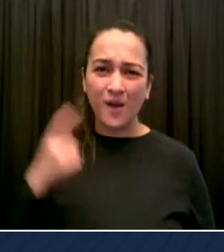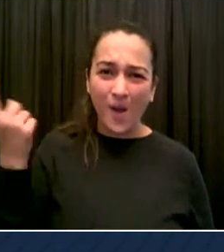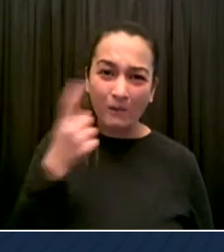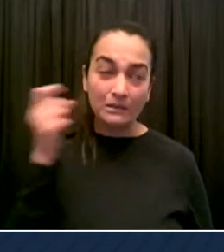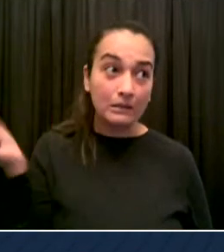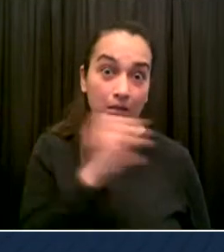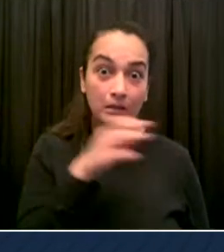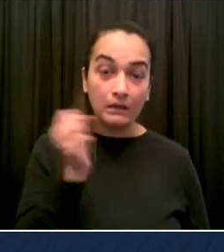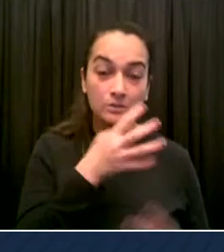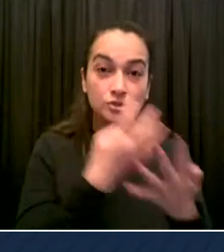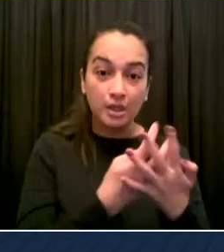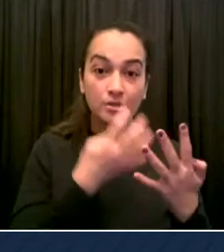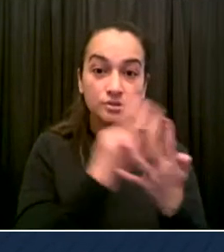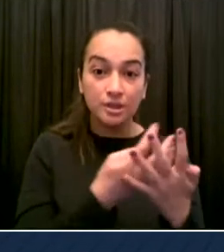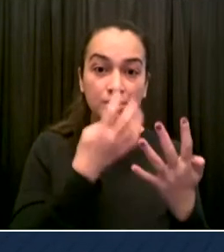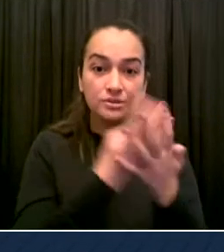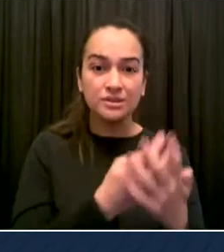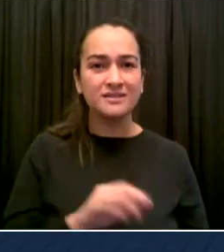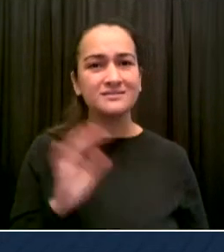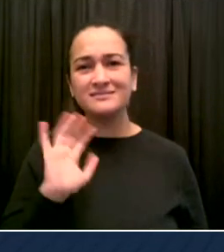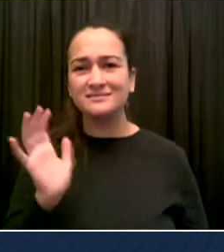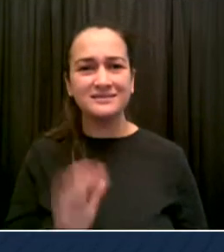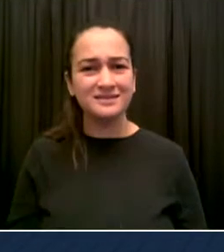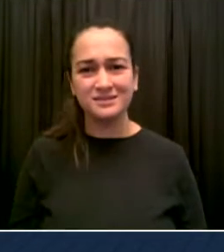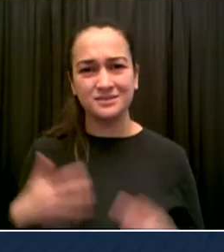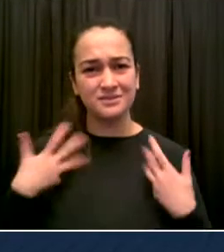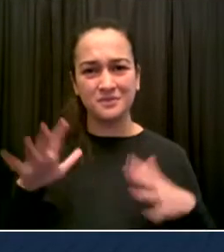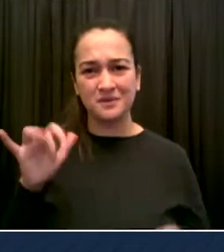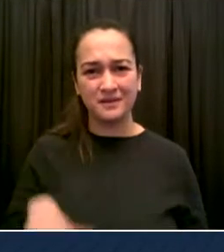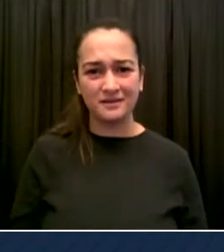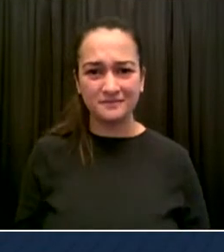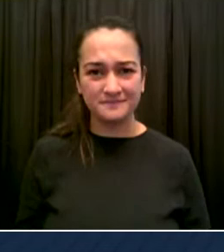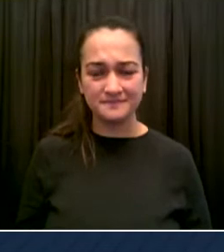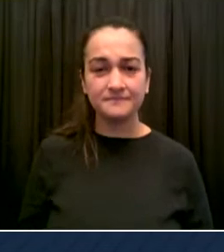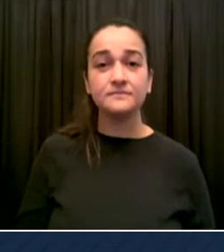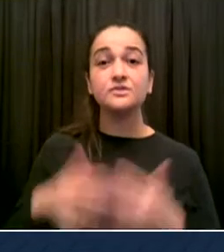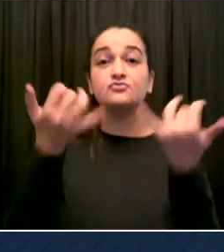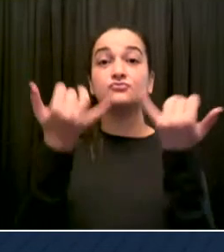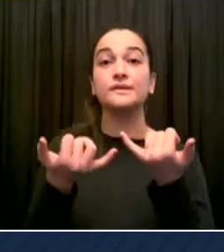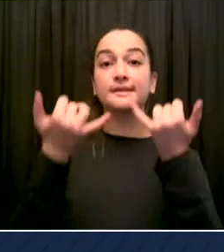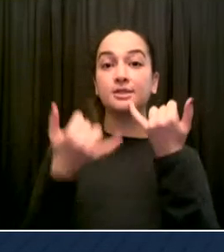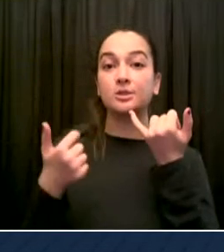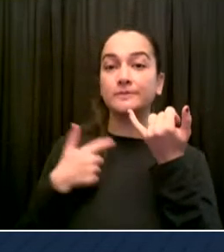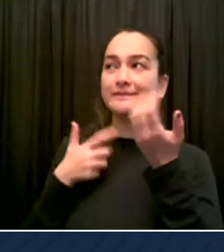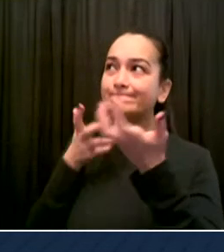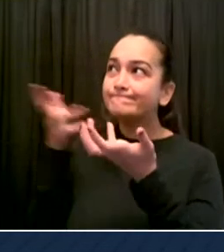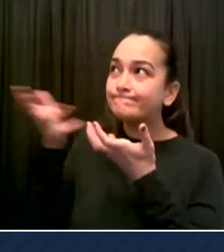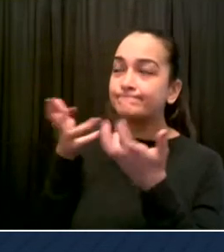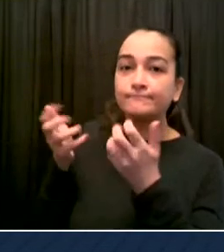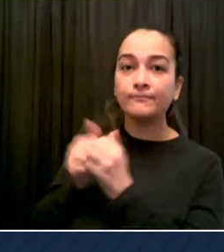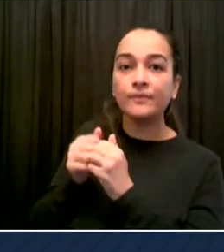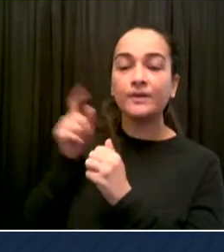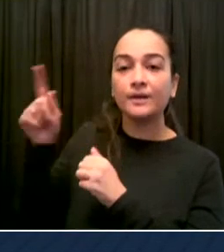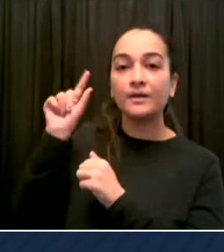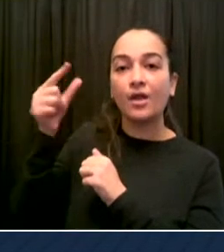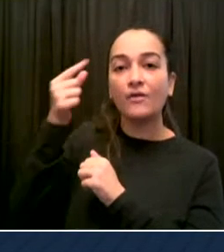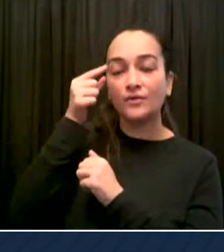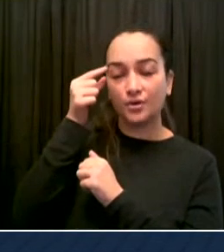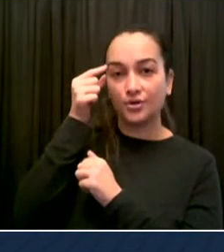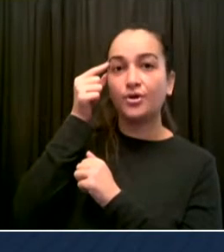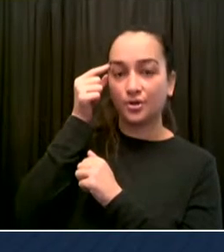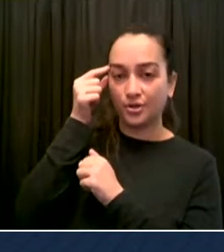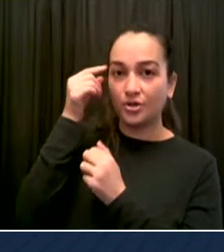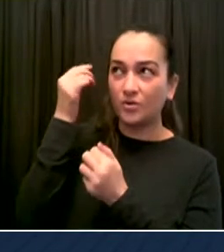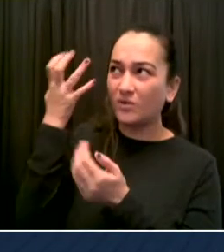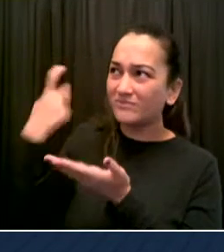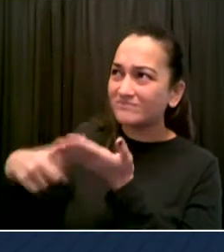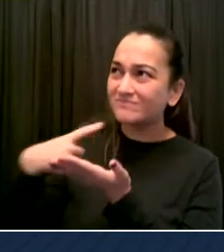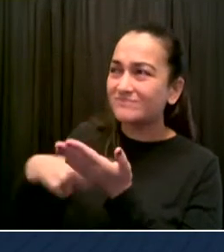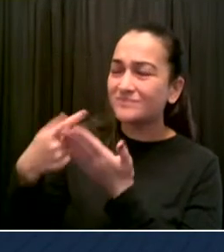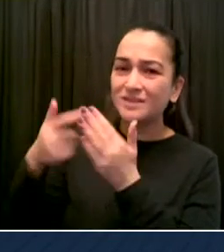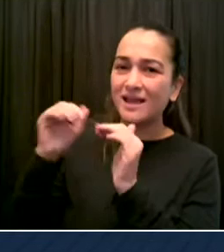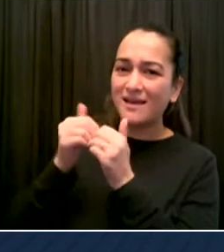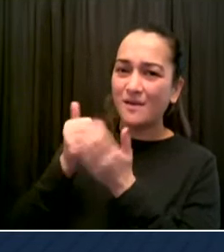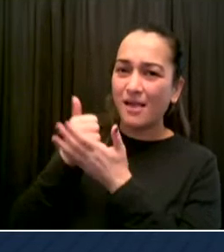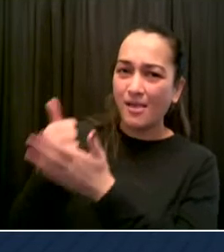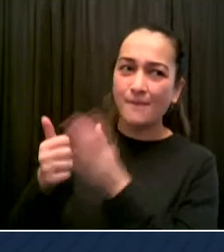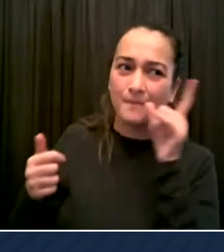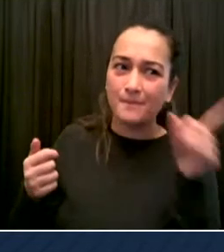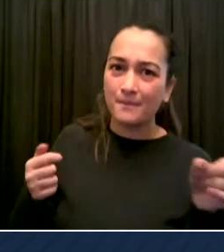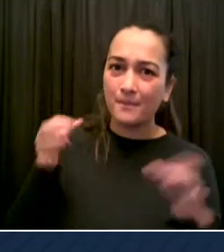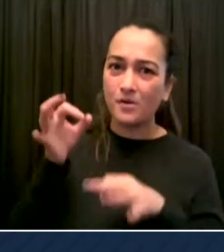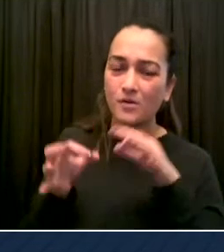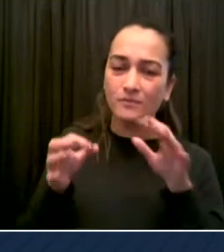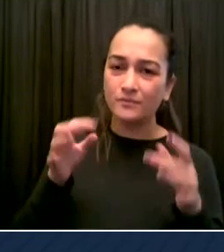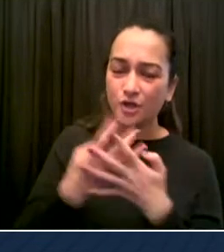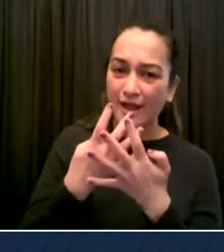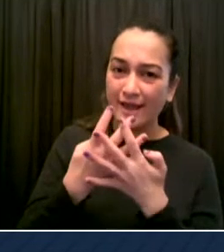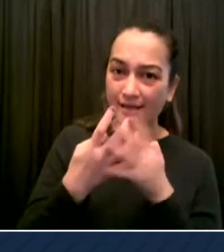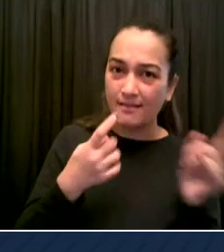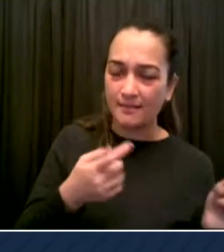BE.